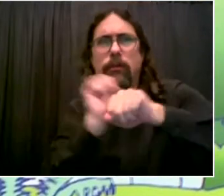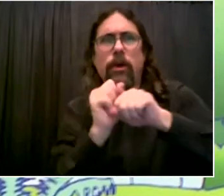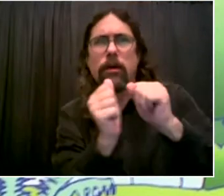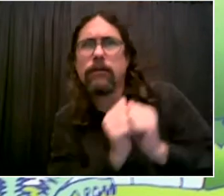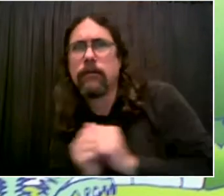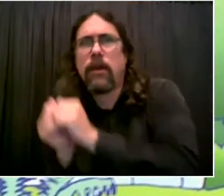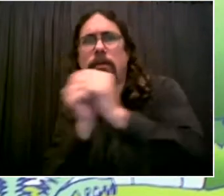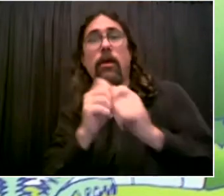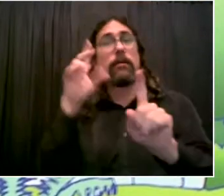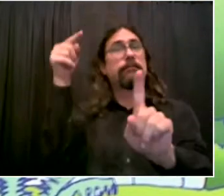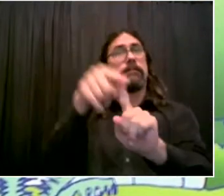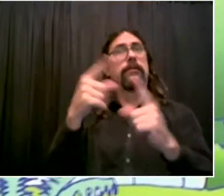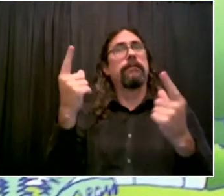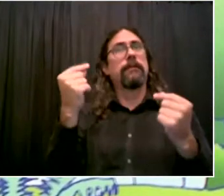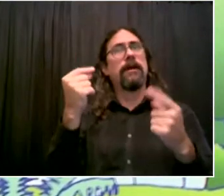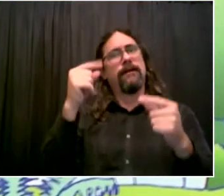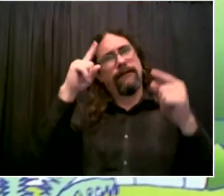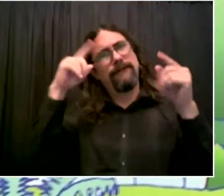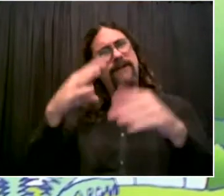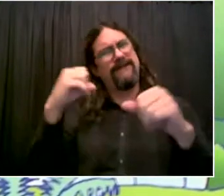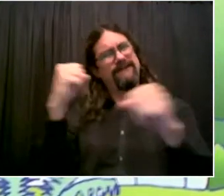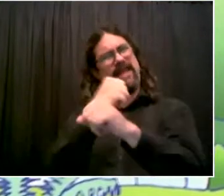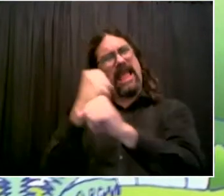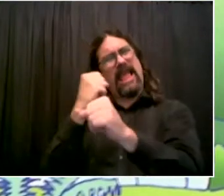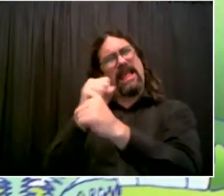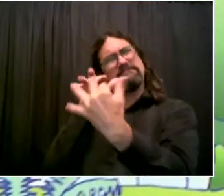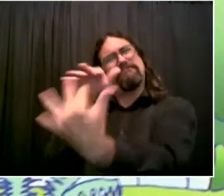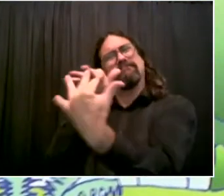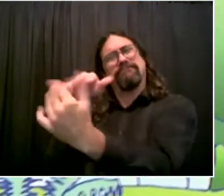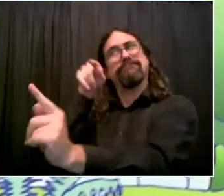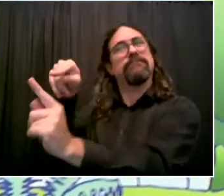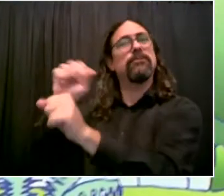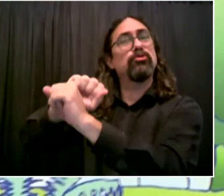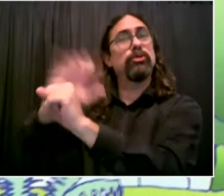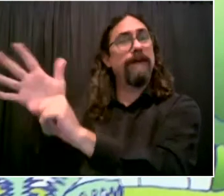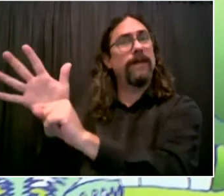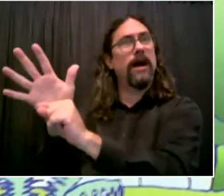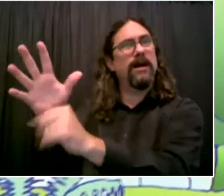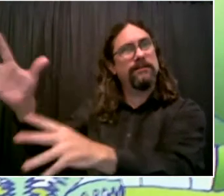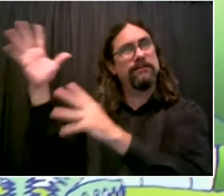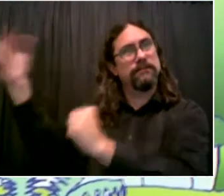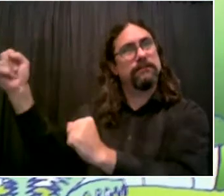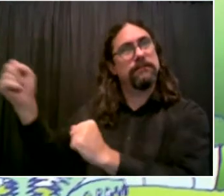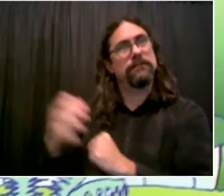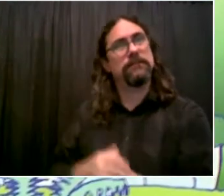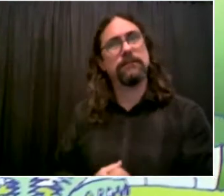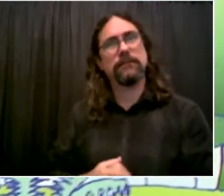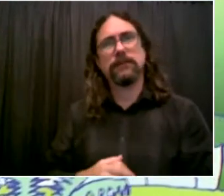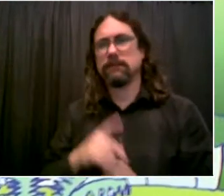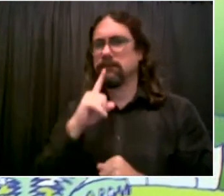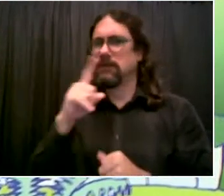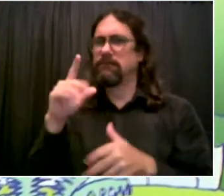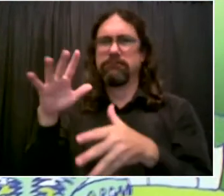THE SAME DIRECTION. THAT IS TO FIGHT BACK THE DELTA VARINTA WITH